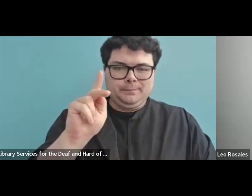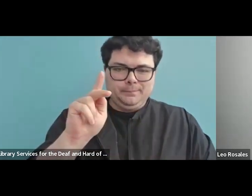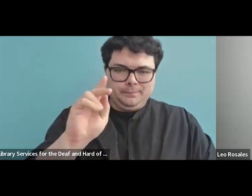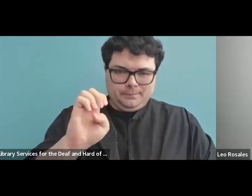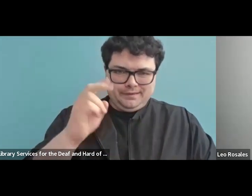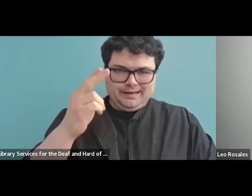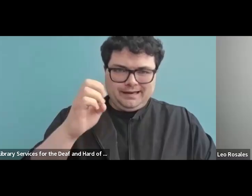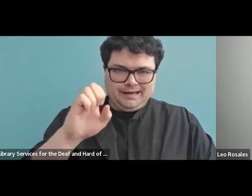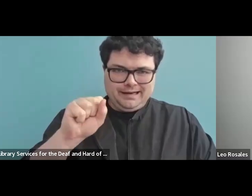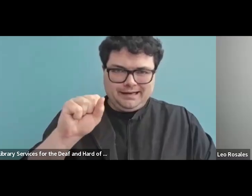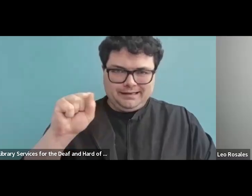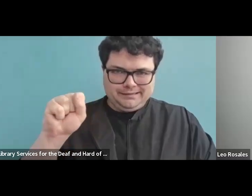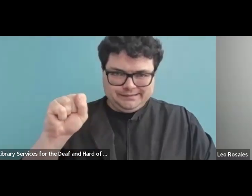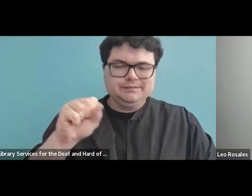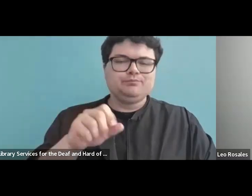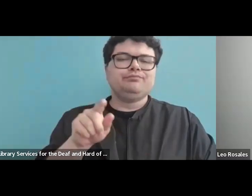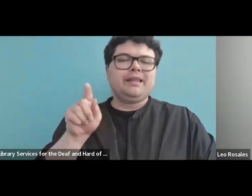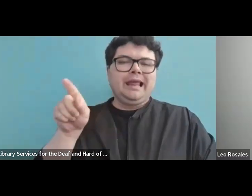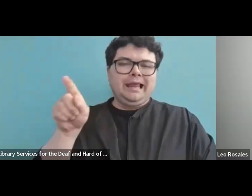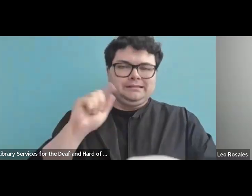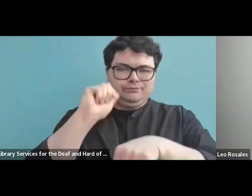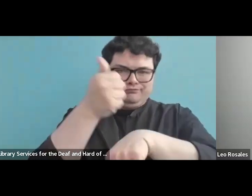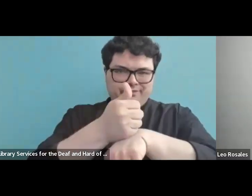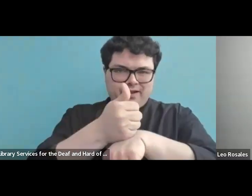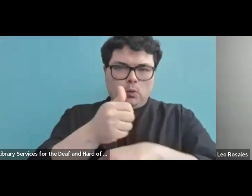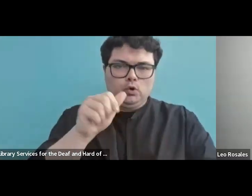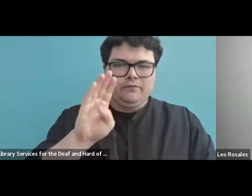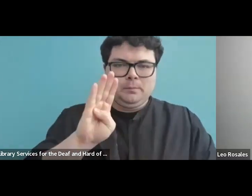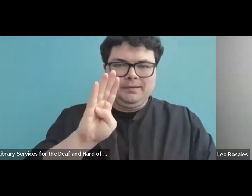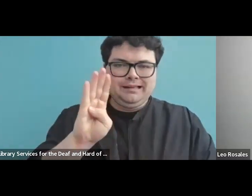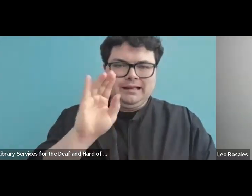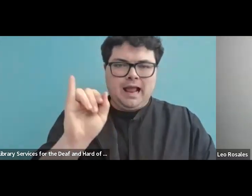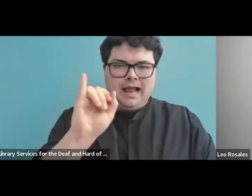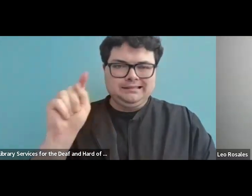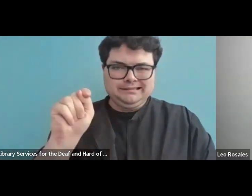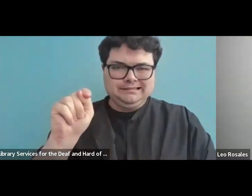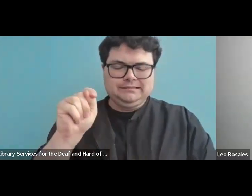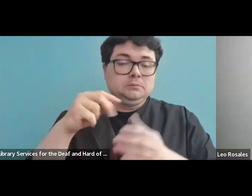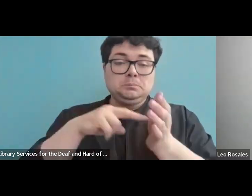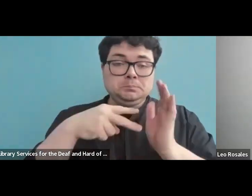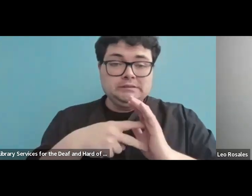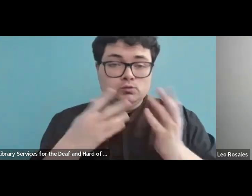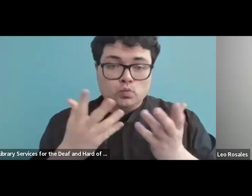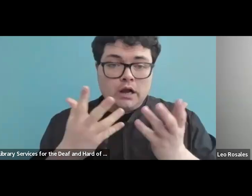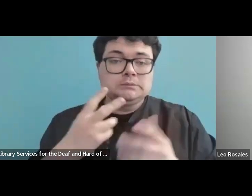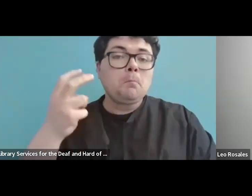His name is Mike Hess, and he-- He has set up BIT,